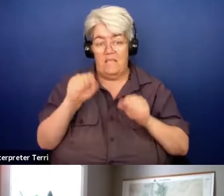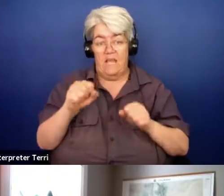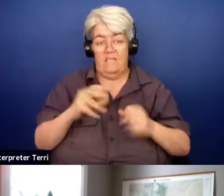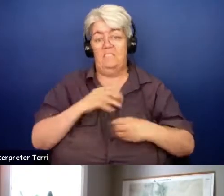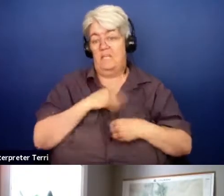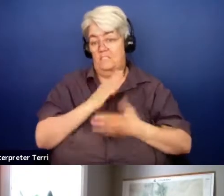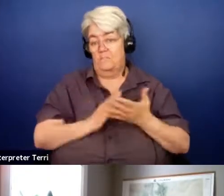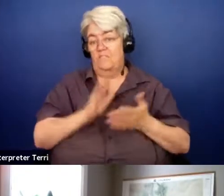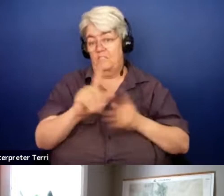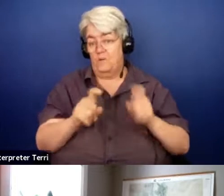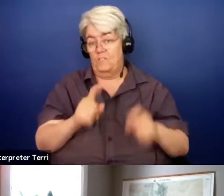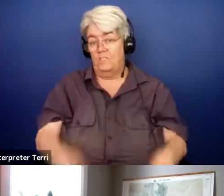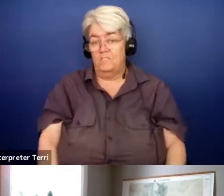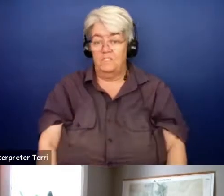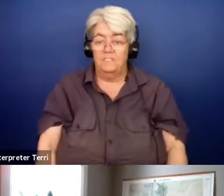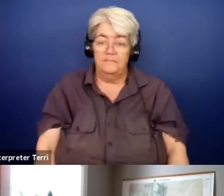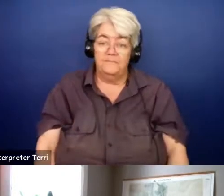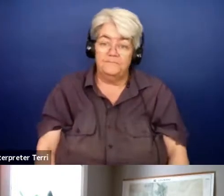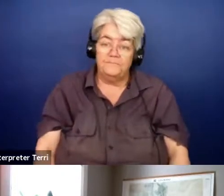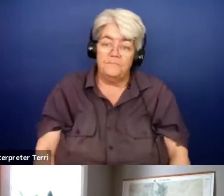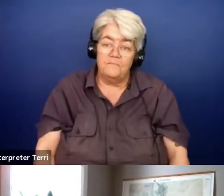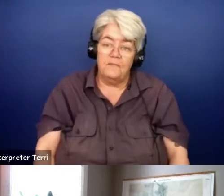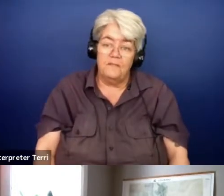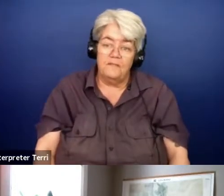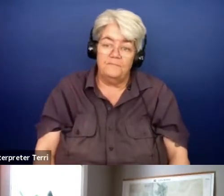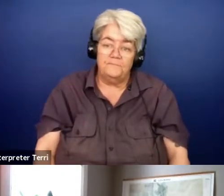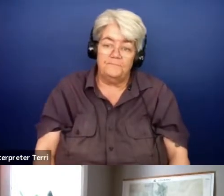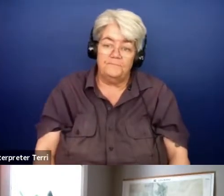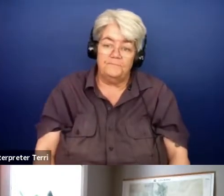less of a gap between his presentation and being able to answer.